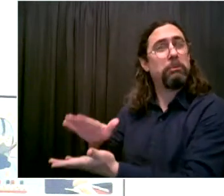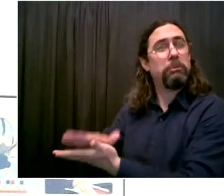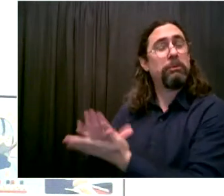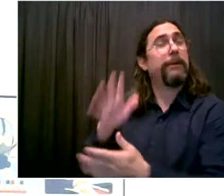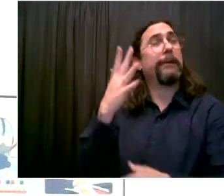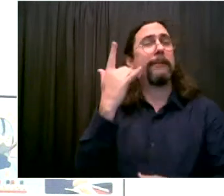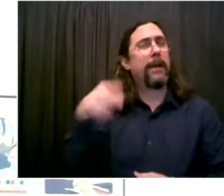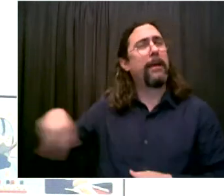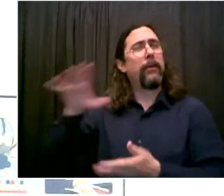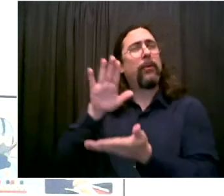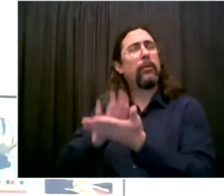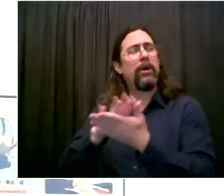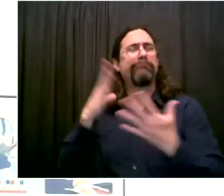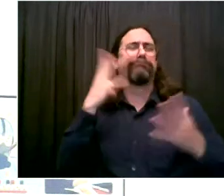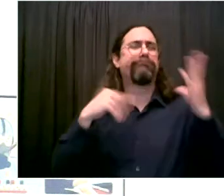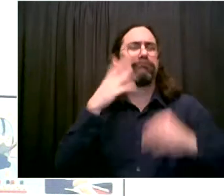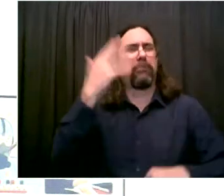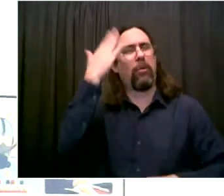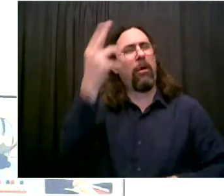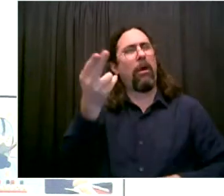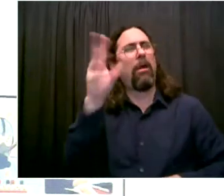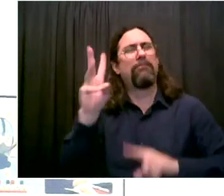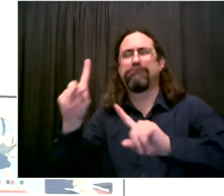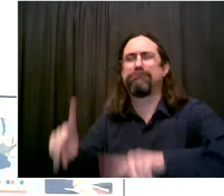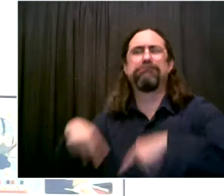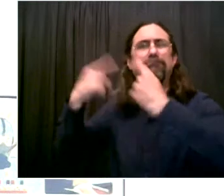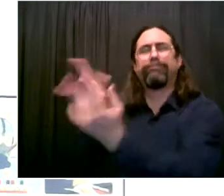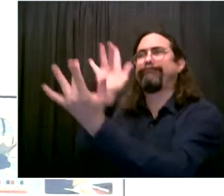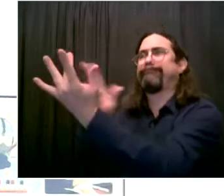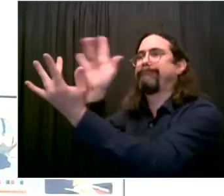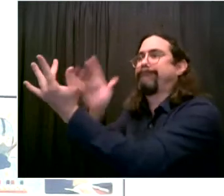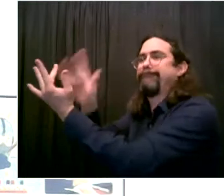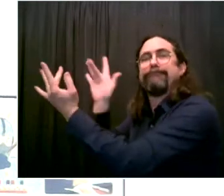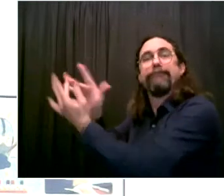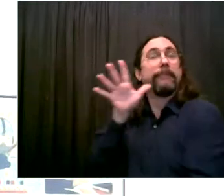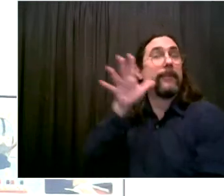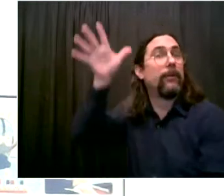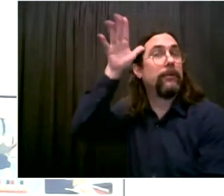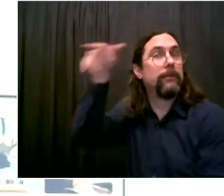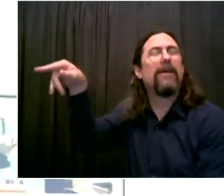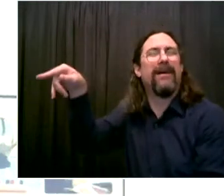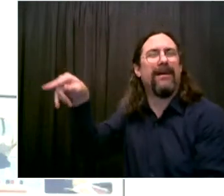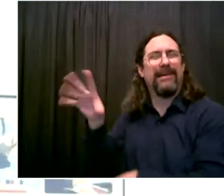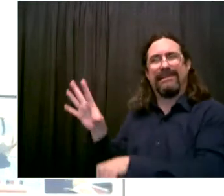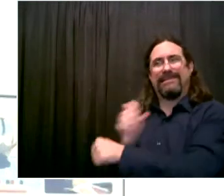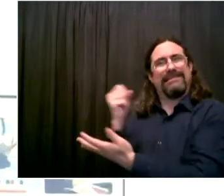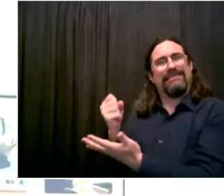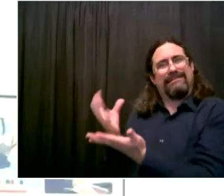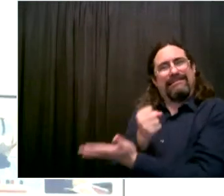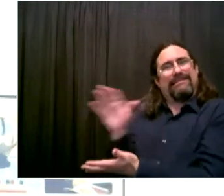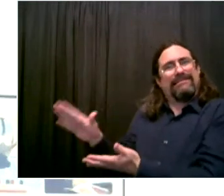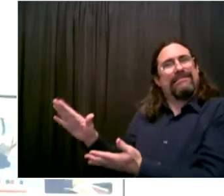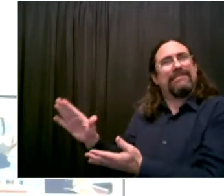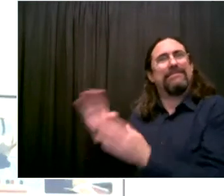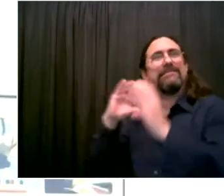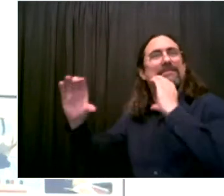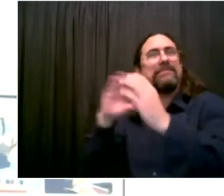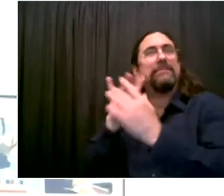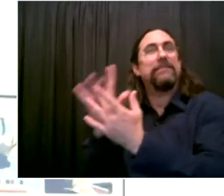THEY ARE PREPARED. WE SEEN A GOOD